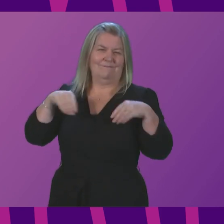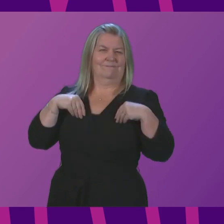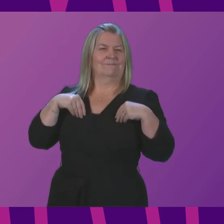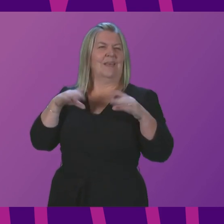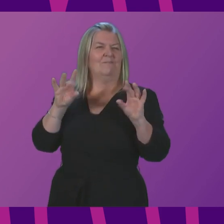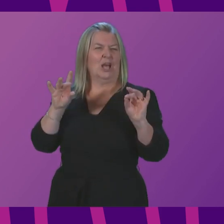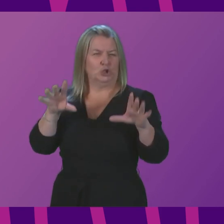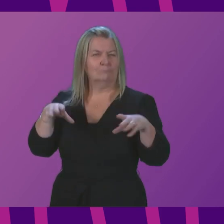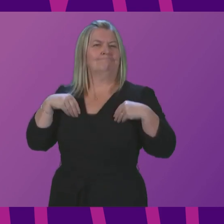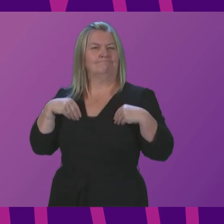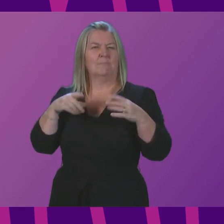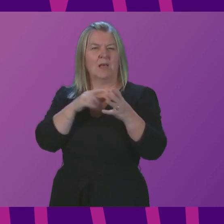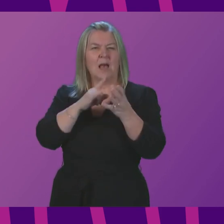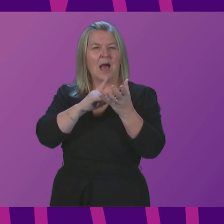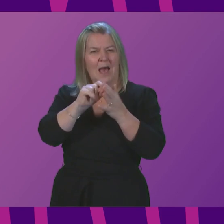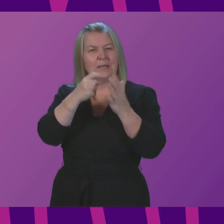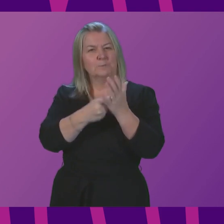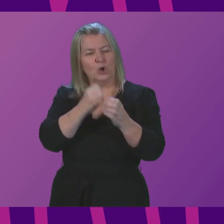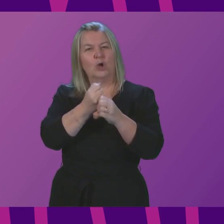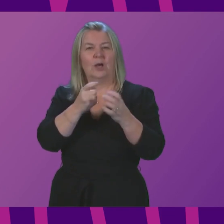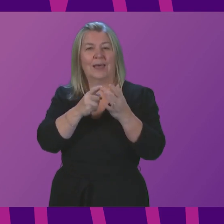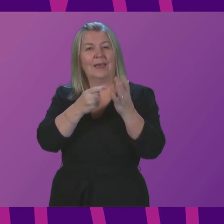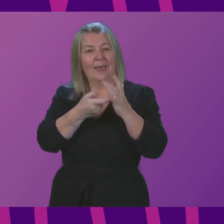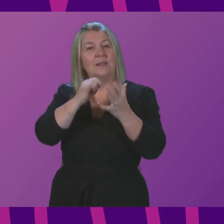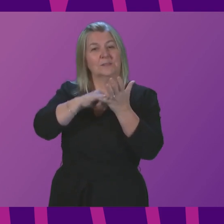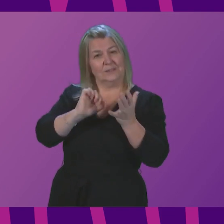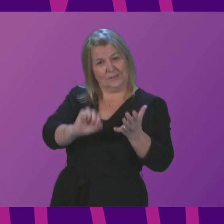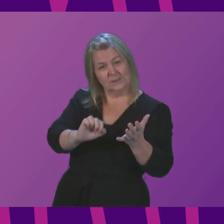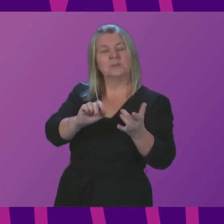hospital, the health secretary has asked Healthcare Improvement Scotland to carry out a wider